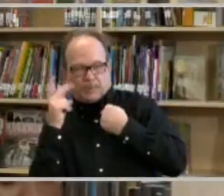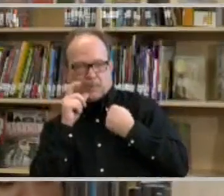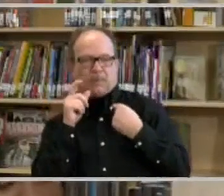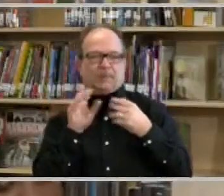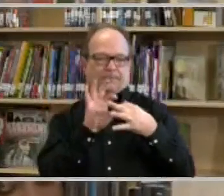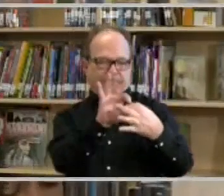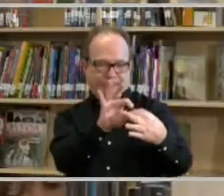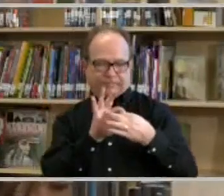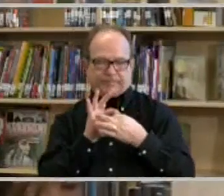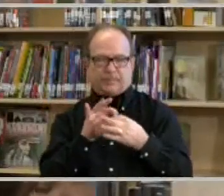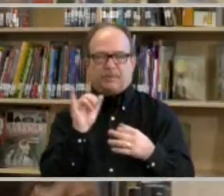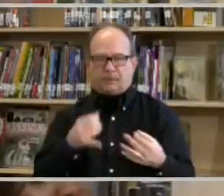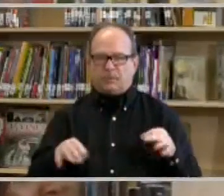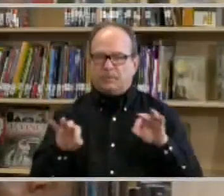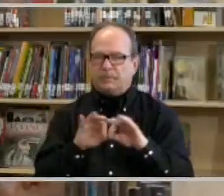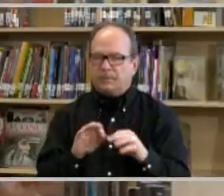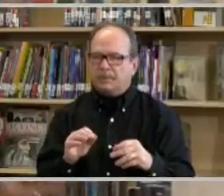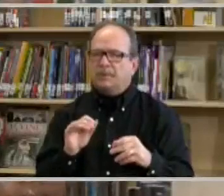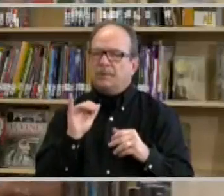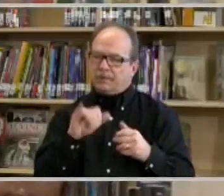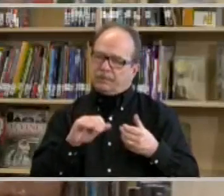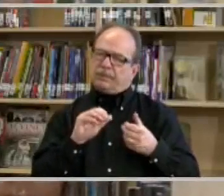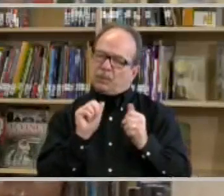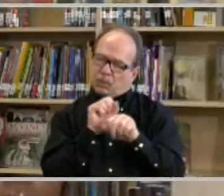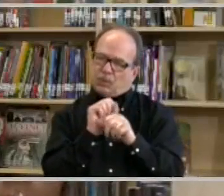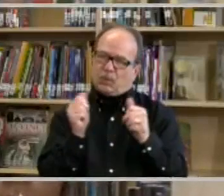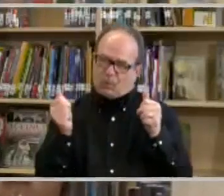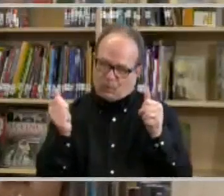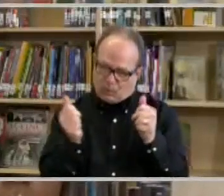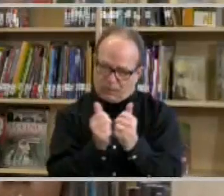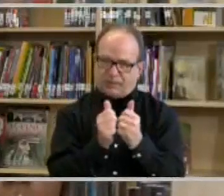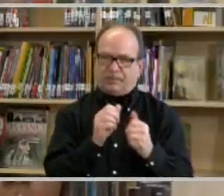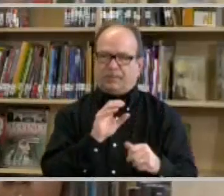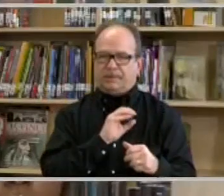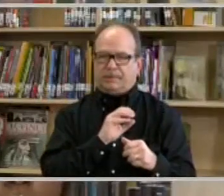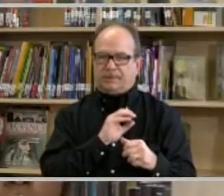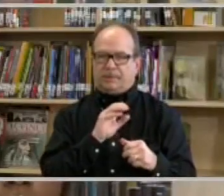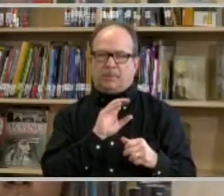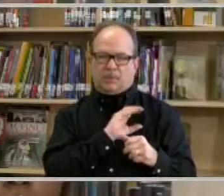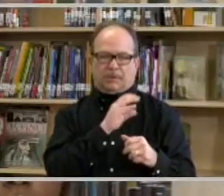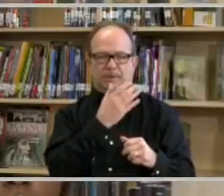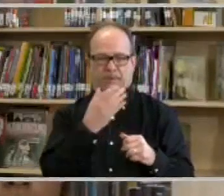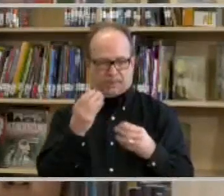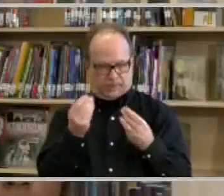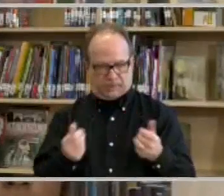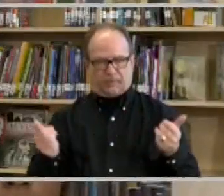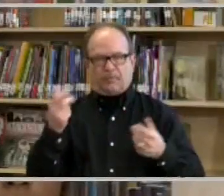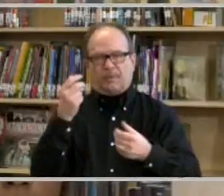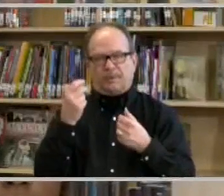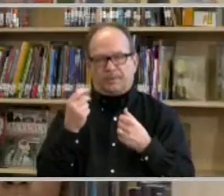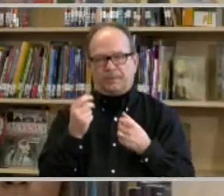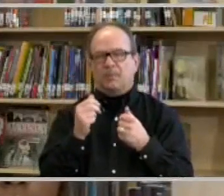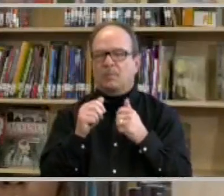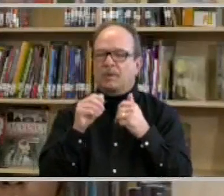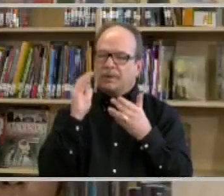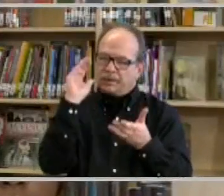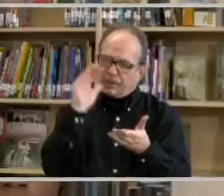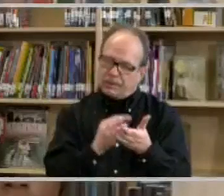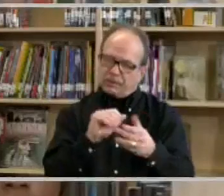WITHIN THAT NEIGHBORHOOD AND